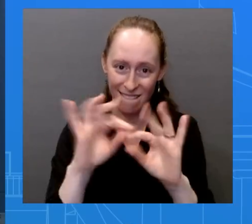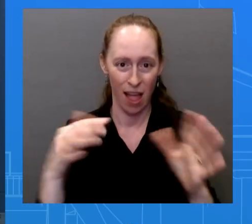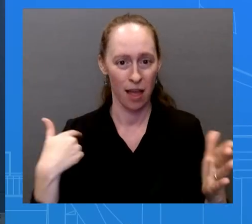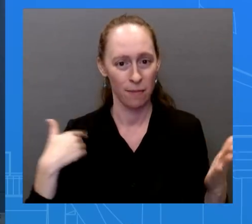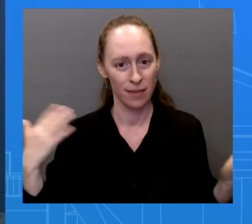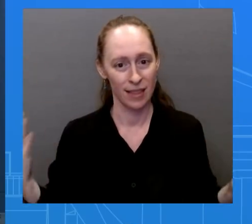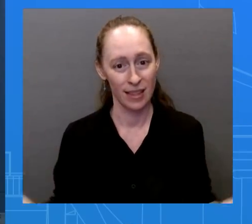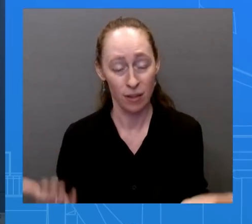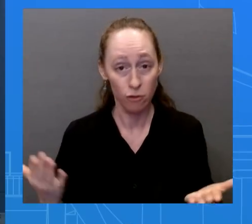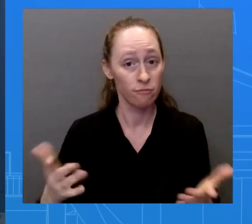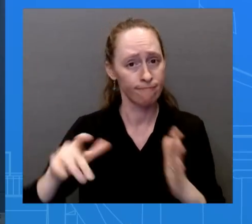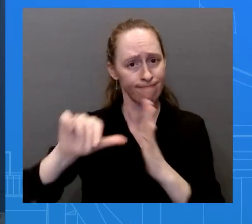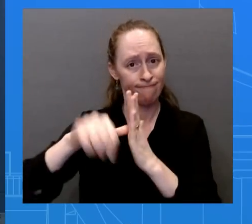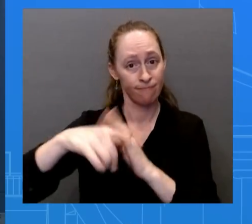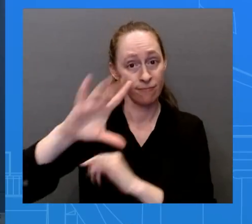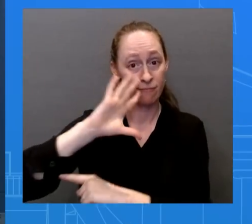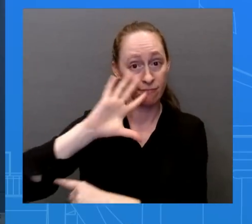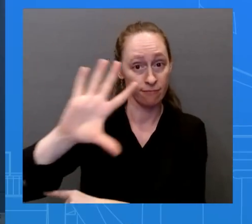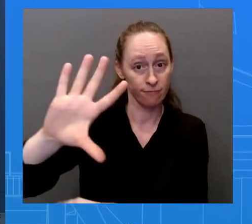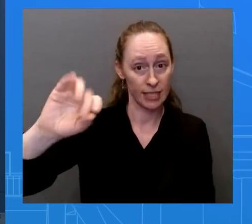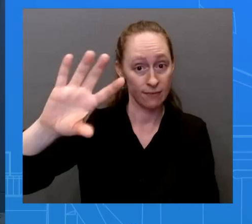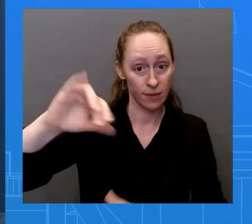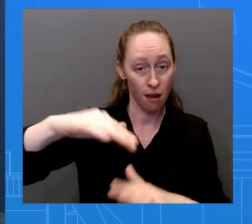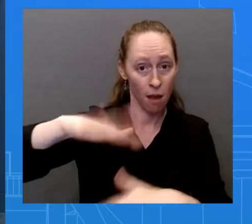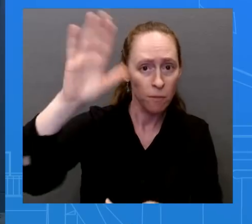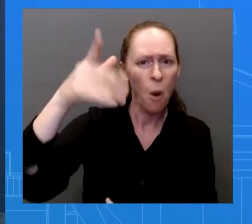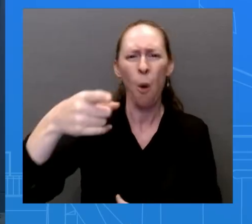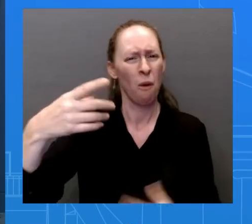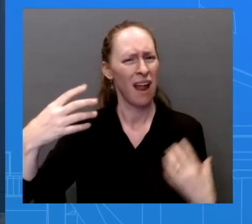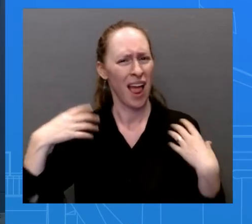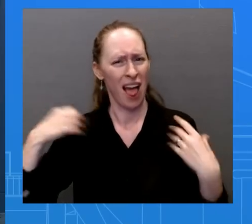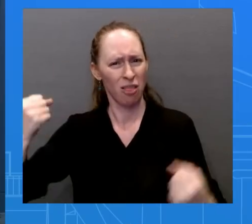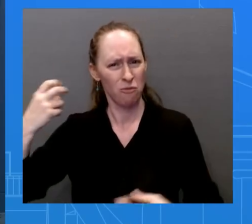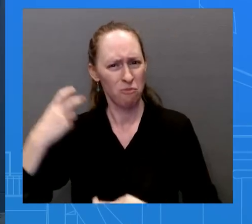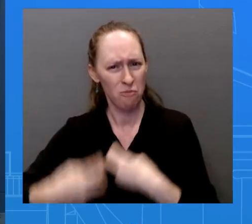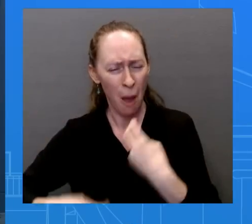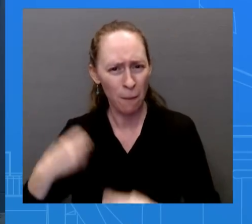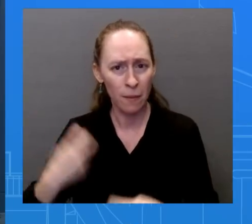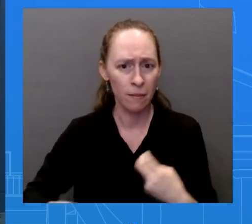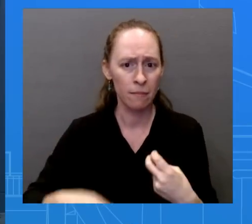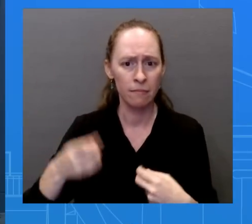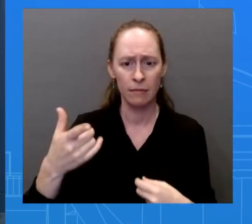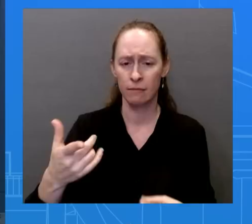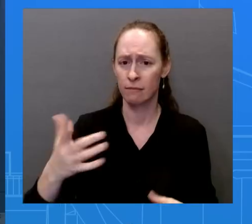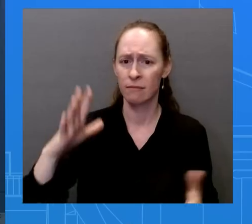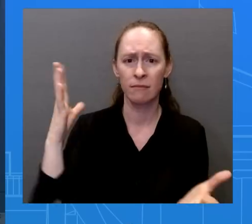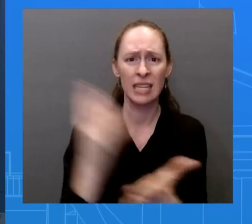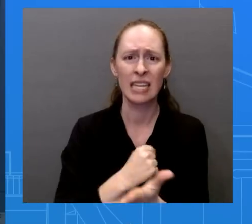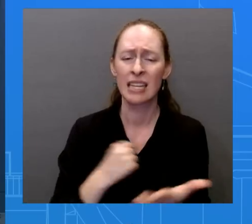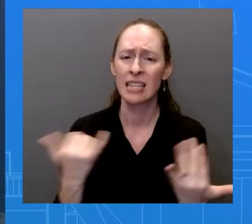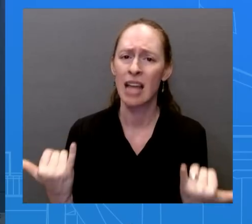you should be seriously considered for treatments, because treatments are effective, they make a big difference, they can save your life.